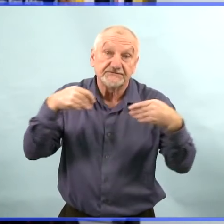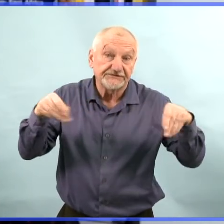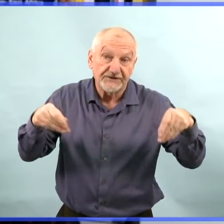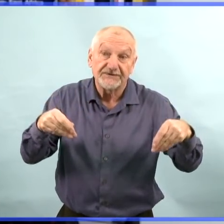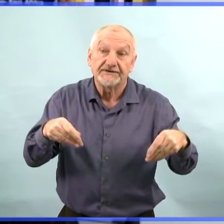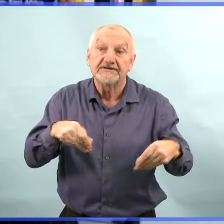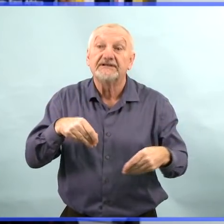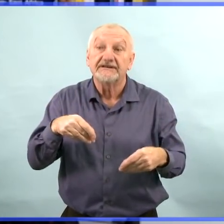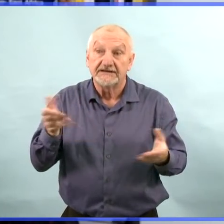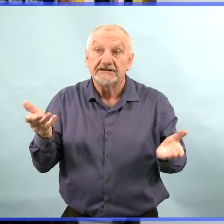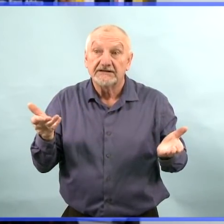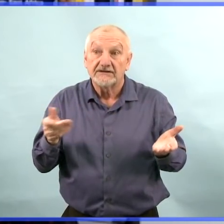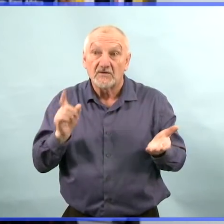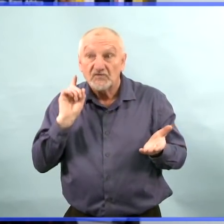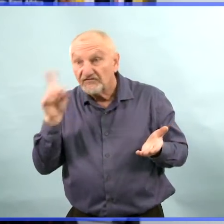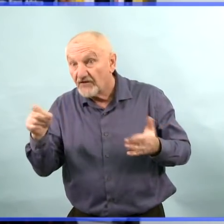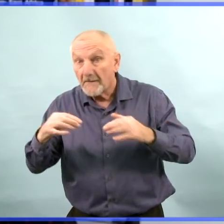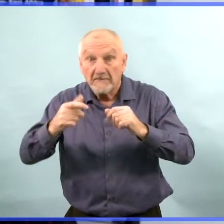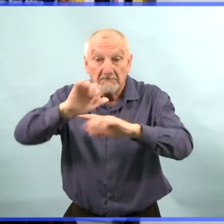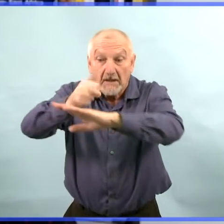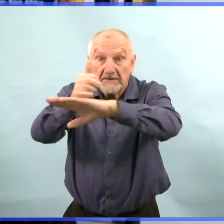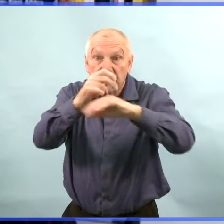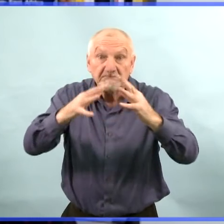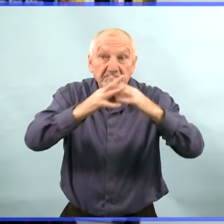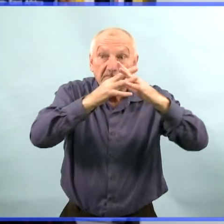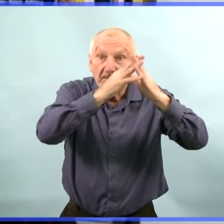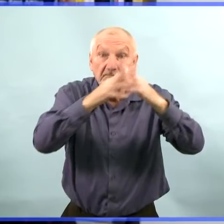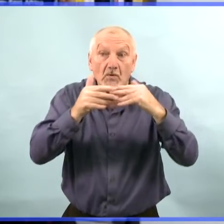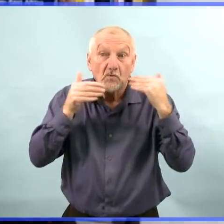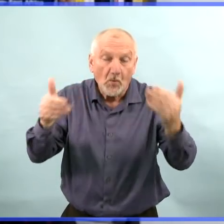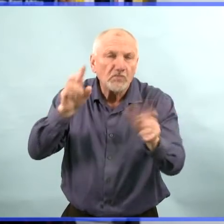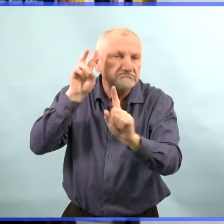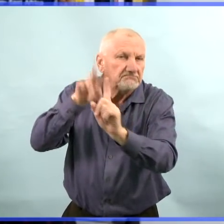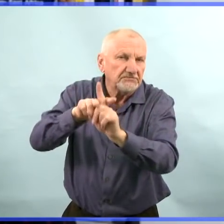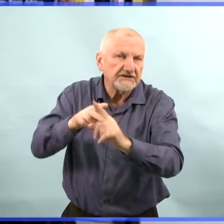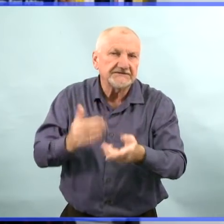we are also working on our online dashboard to make sure we're providing updated information to